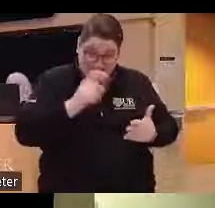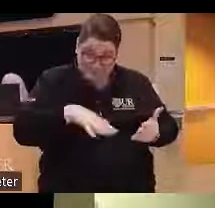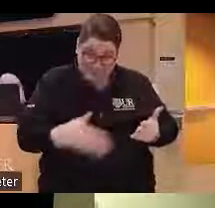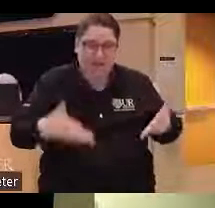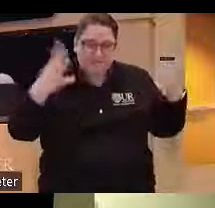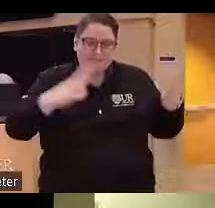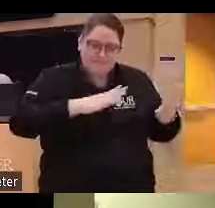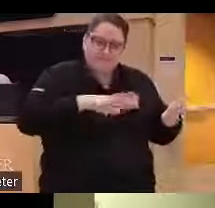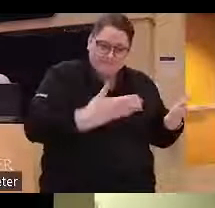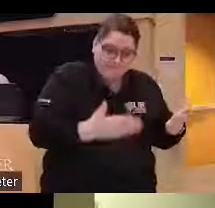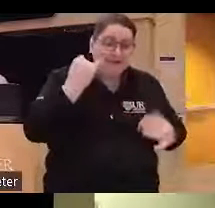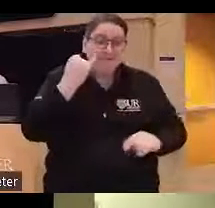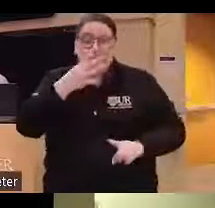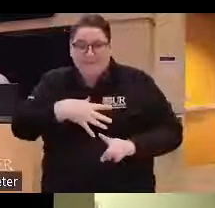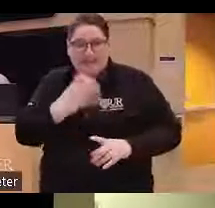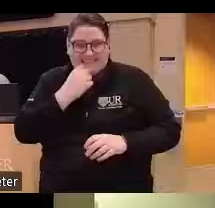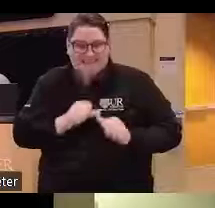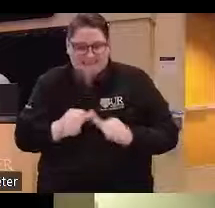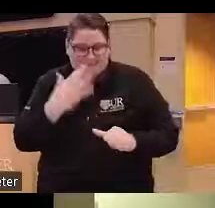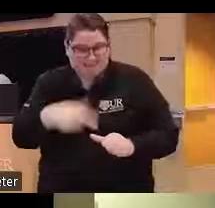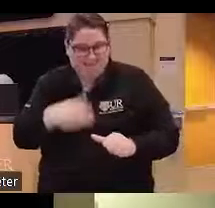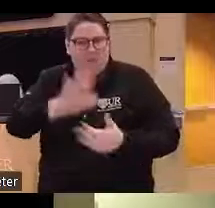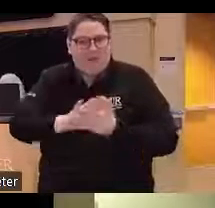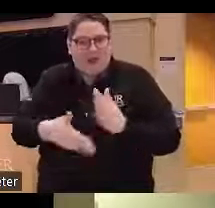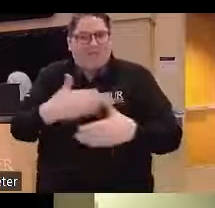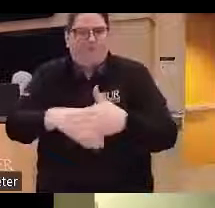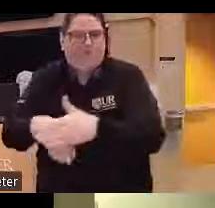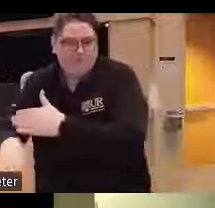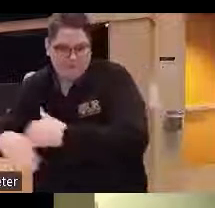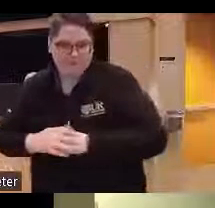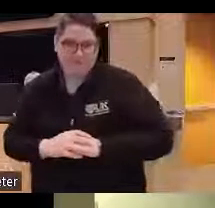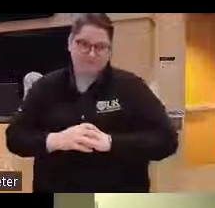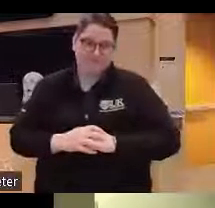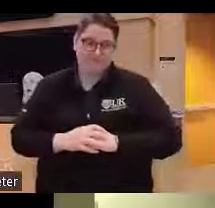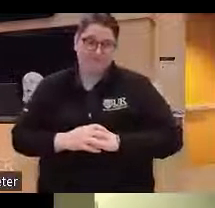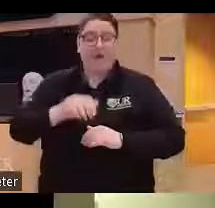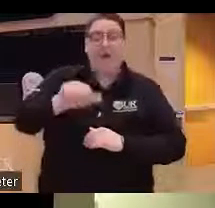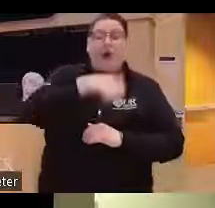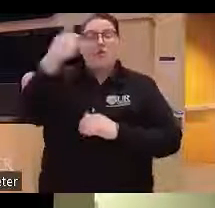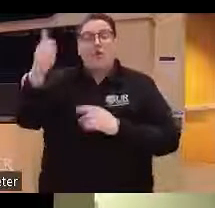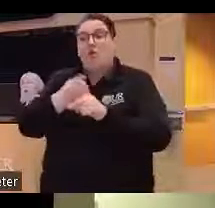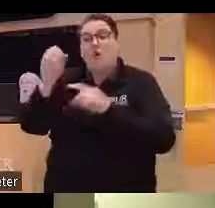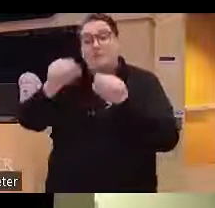want to introduce to you that I've been studying and that is the the human microbiome um so I was